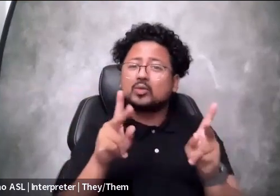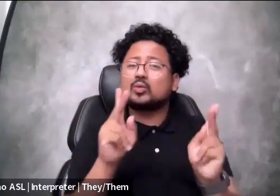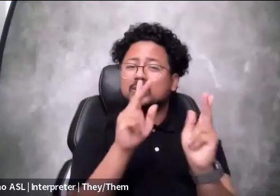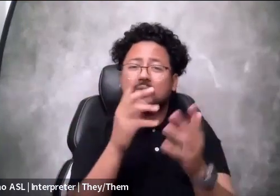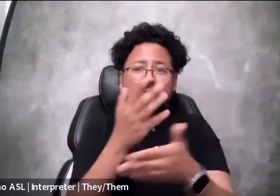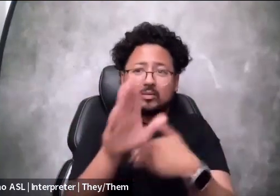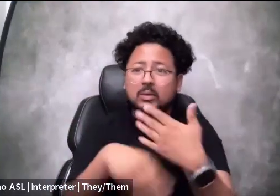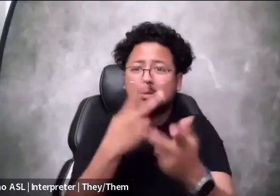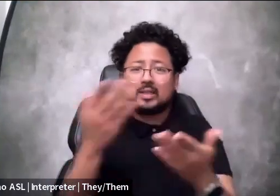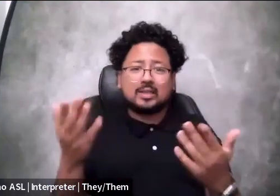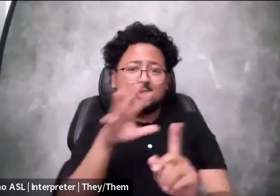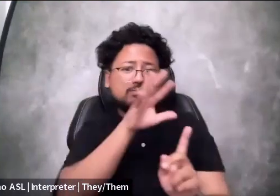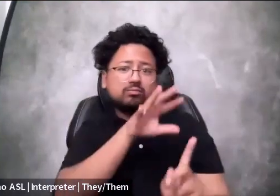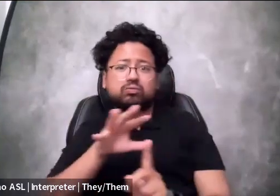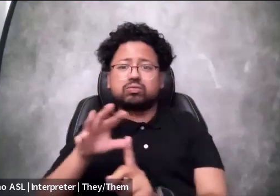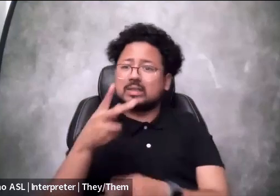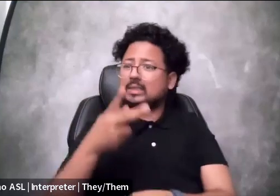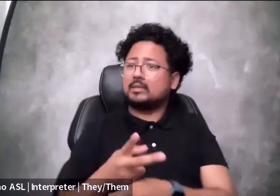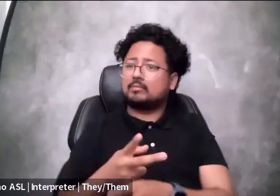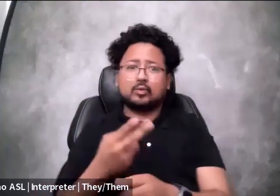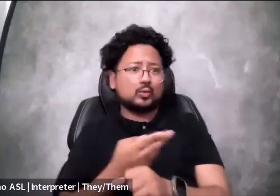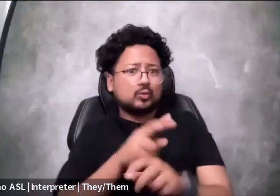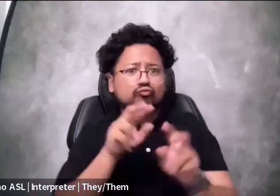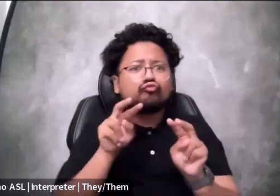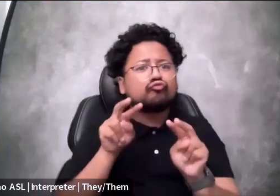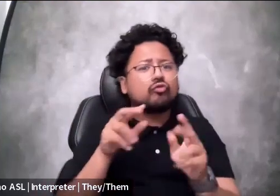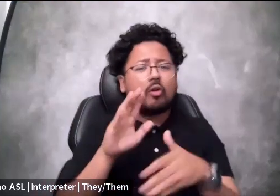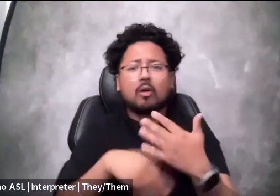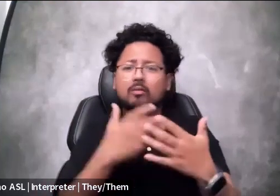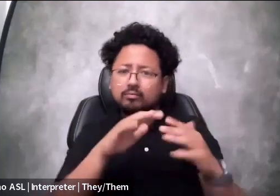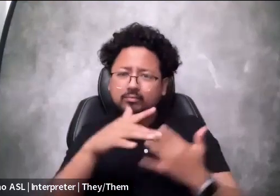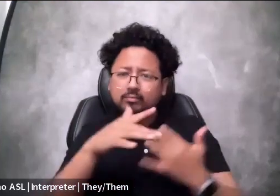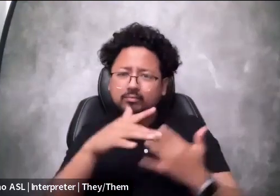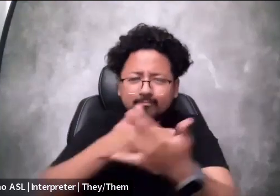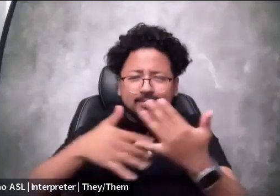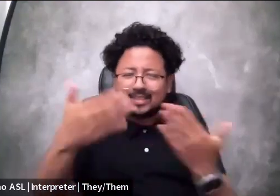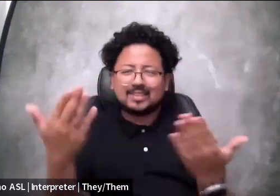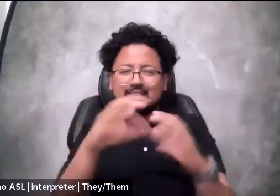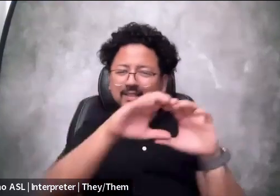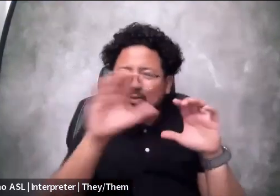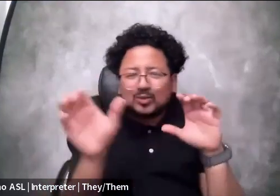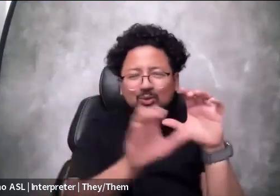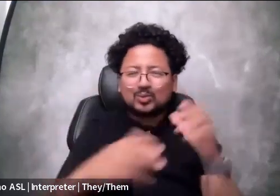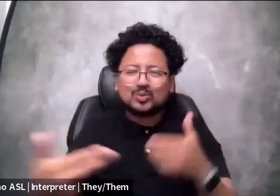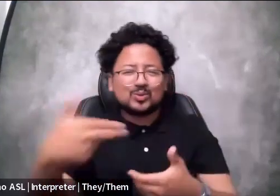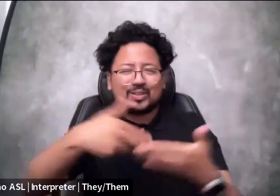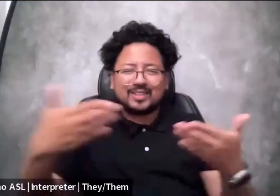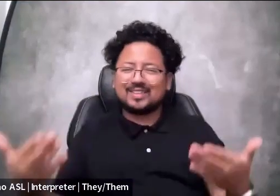that we have as guests, but also partly for you to be in space together. Those of you who are able to join us live for the virtual event. So thank you.